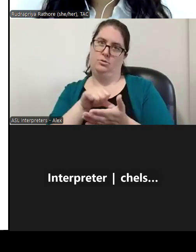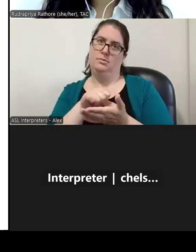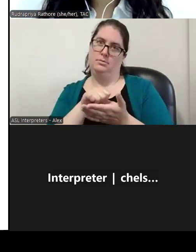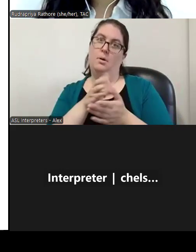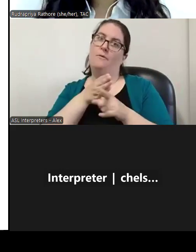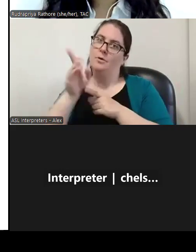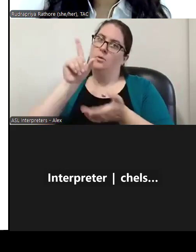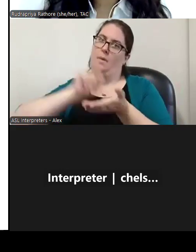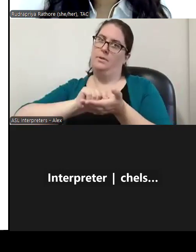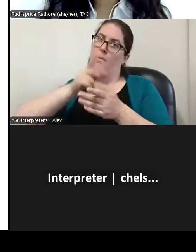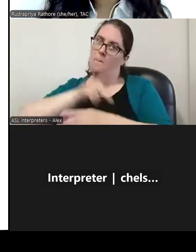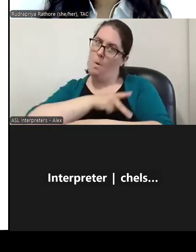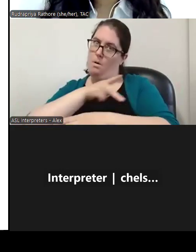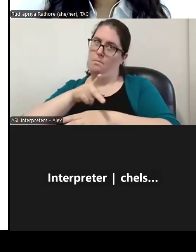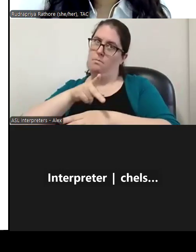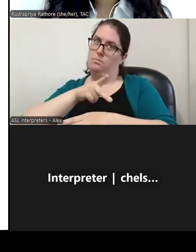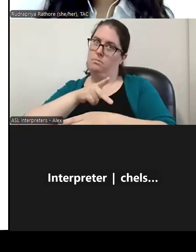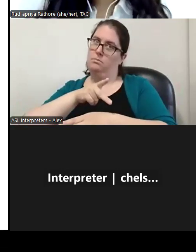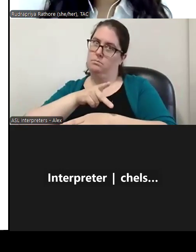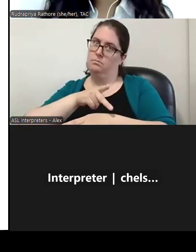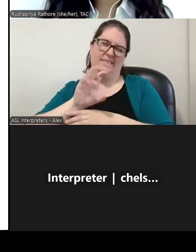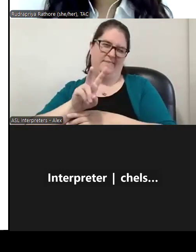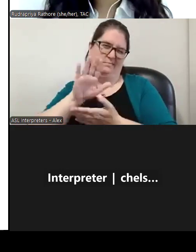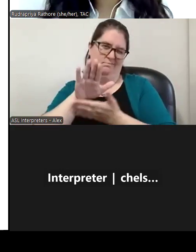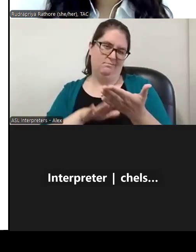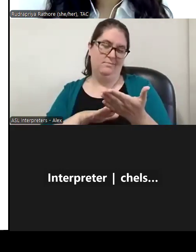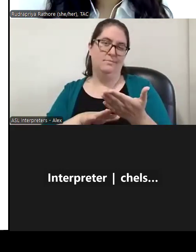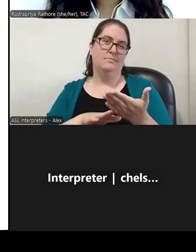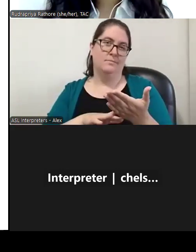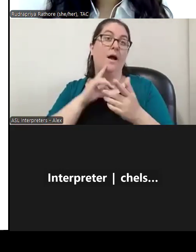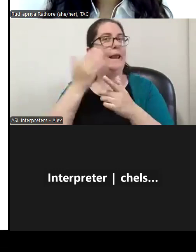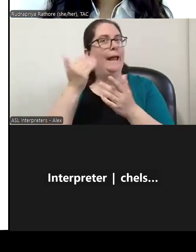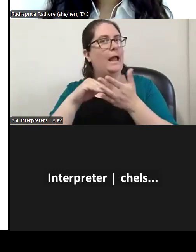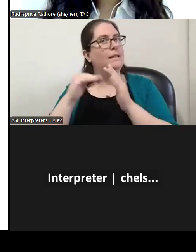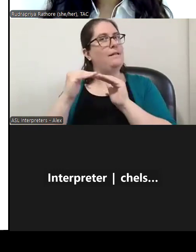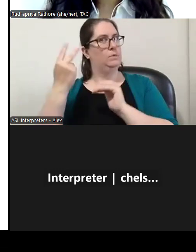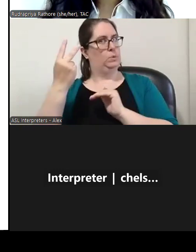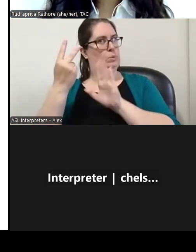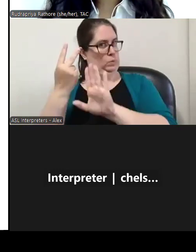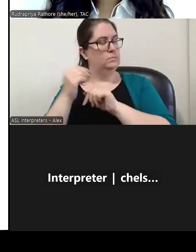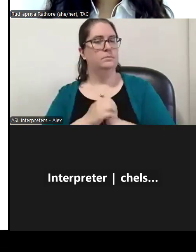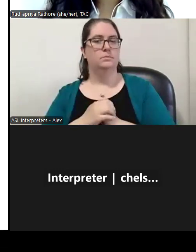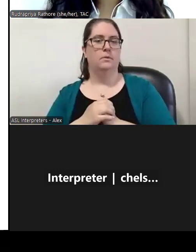published poetry on your literary CV again to apply for level two and if